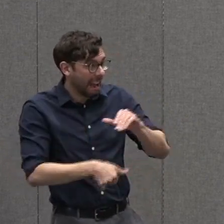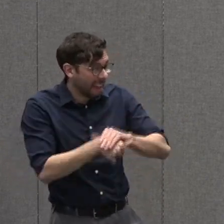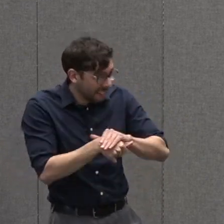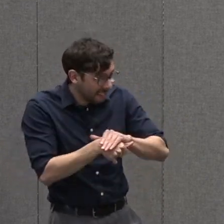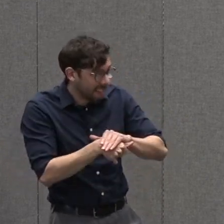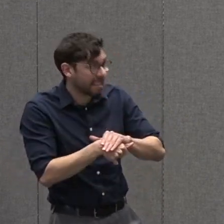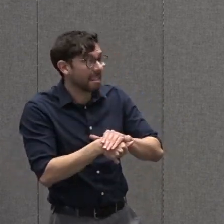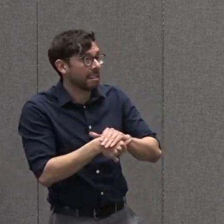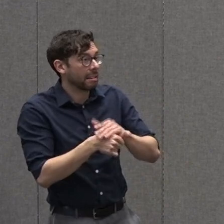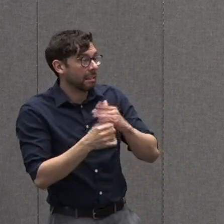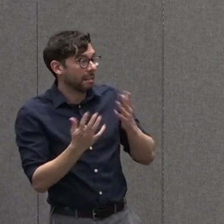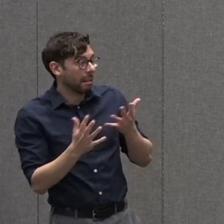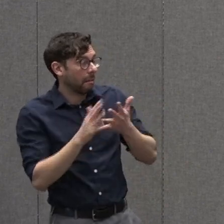Okay, there we go. - All right.